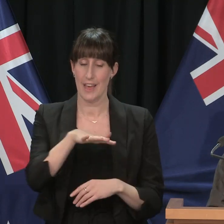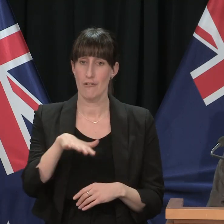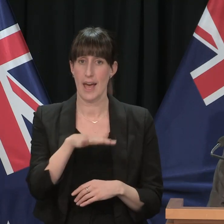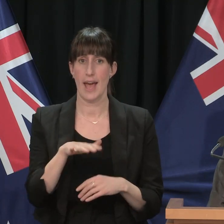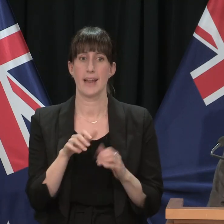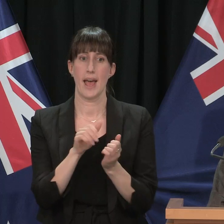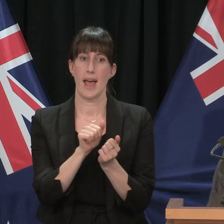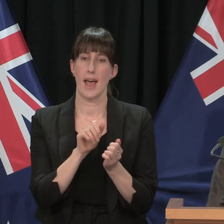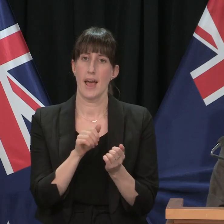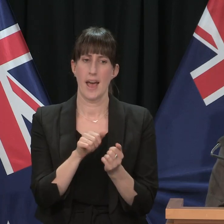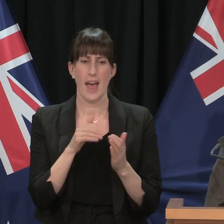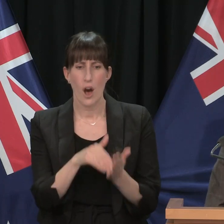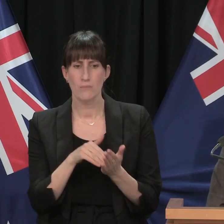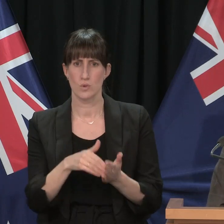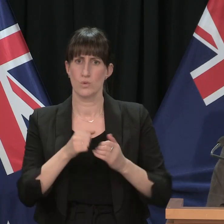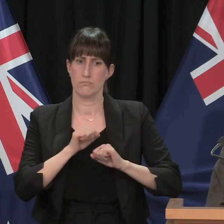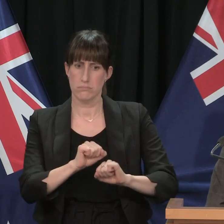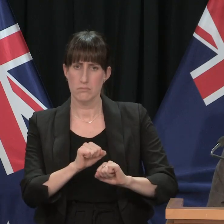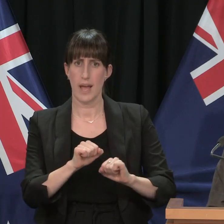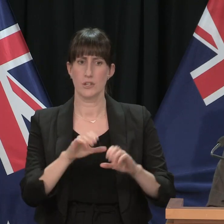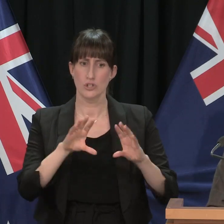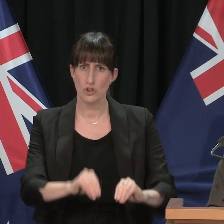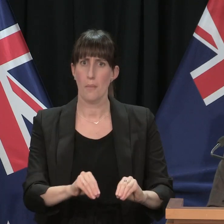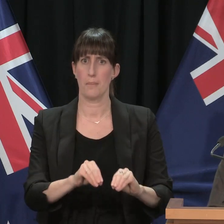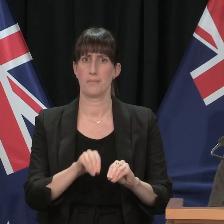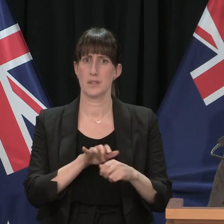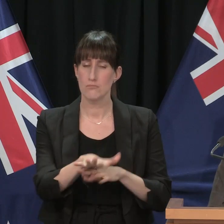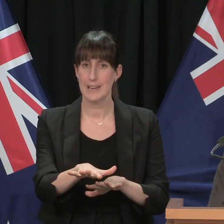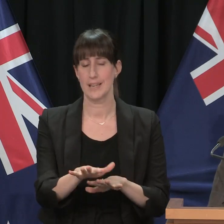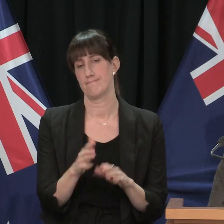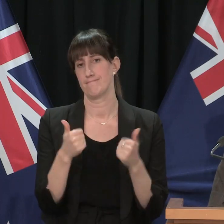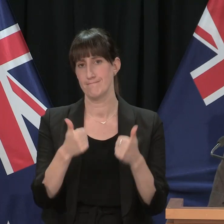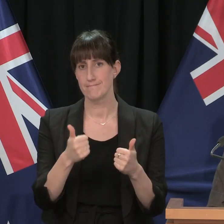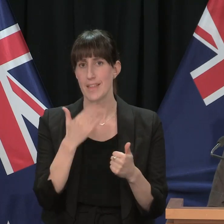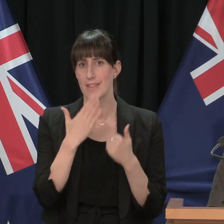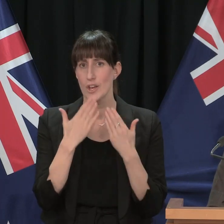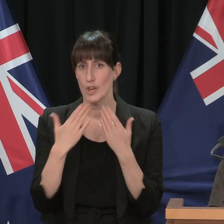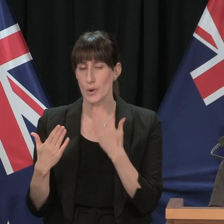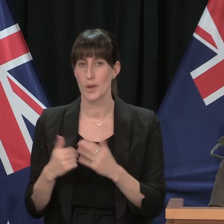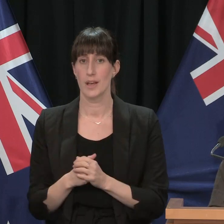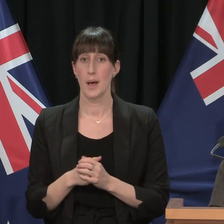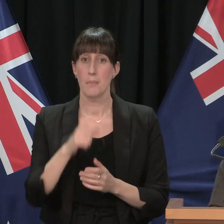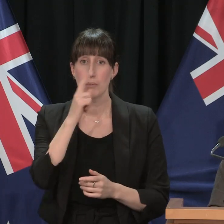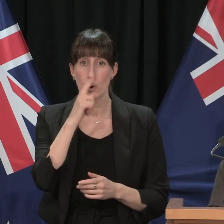outbreaks and those that prevented outbreaks, was phenomenal. I just want to acknowledge all those who were